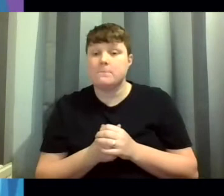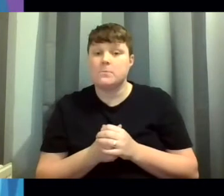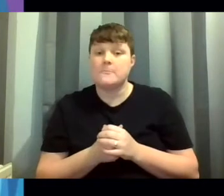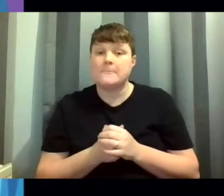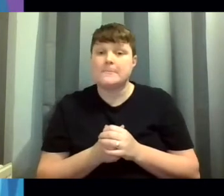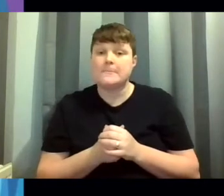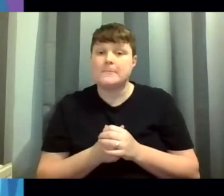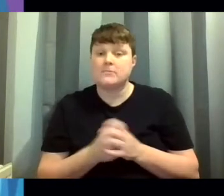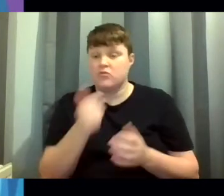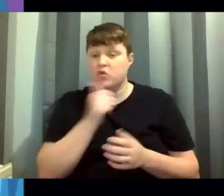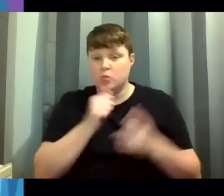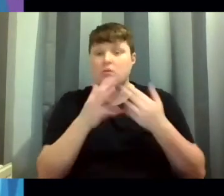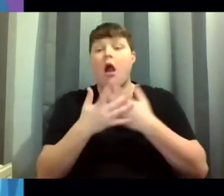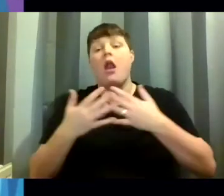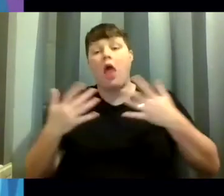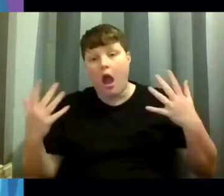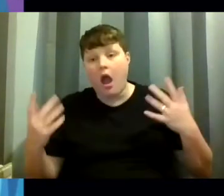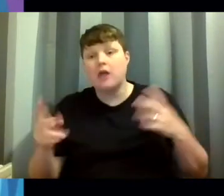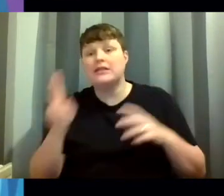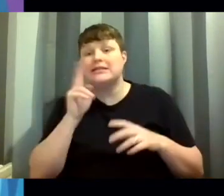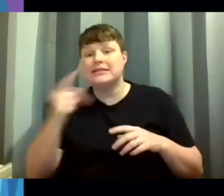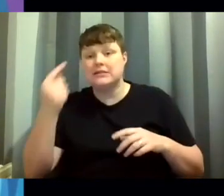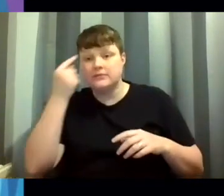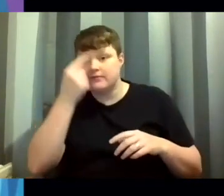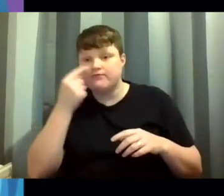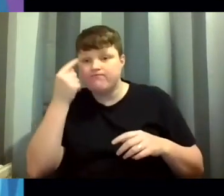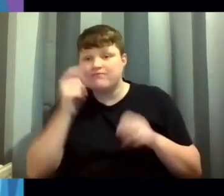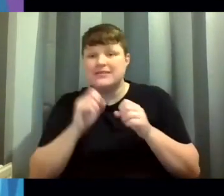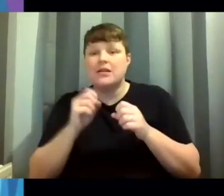quite a lot in detecting glaucoma, which is a disease of the eye. And, in fact,